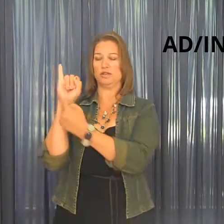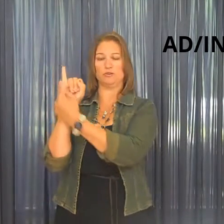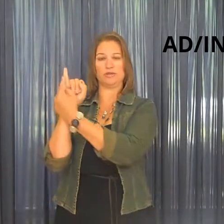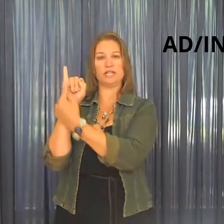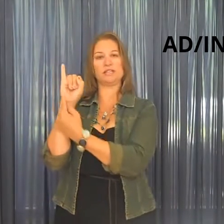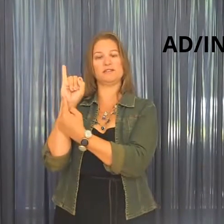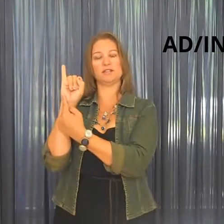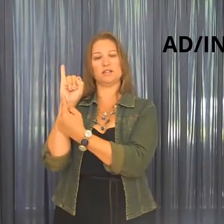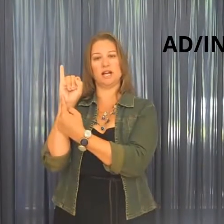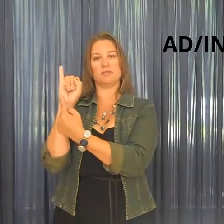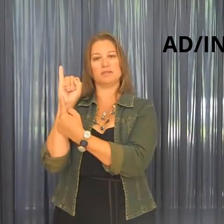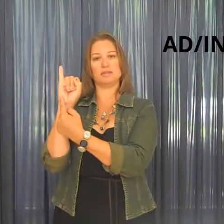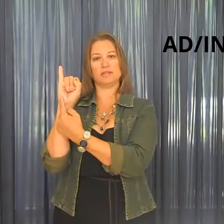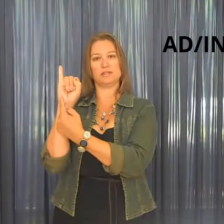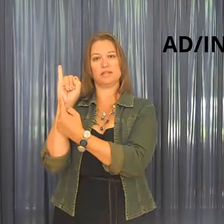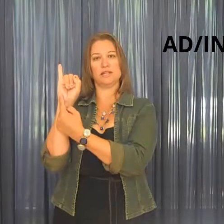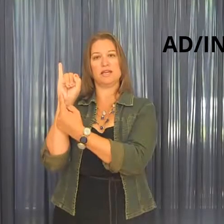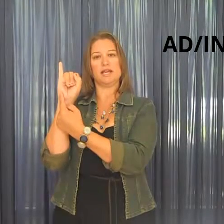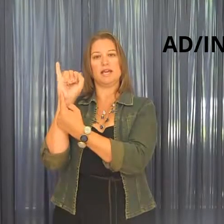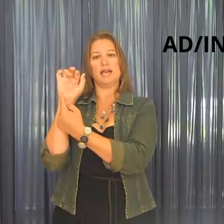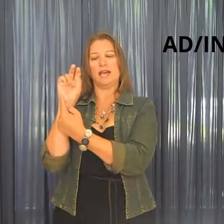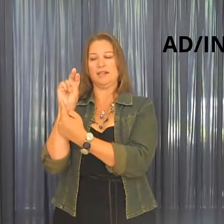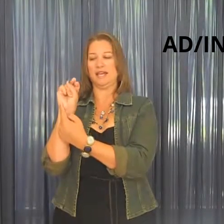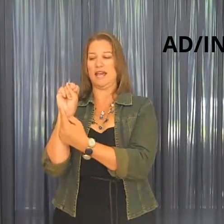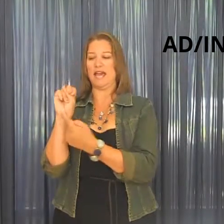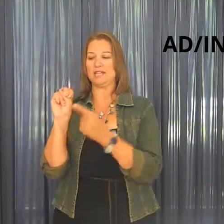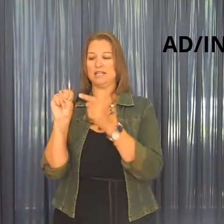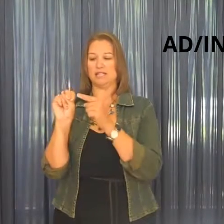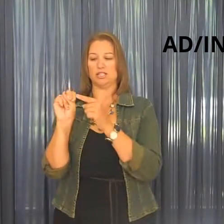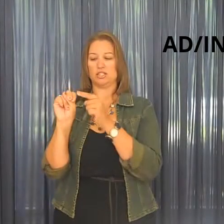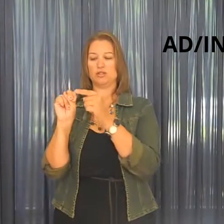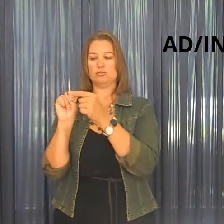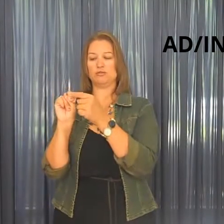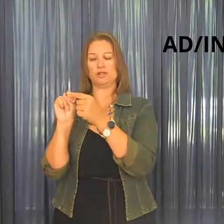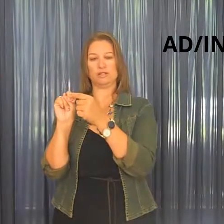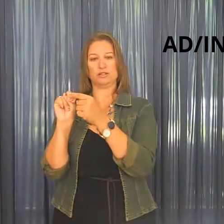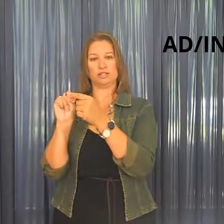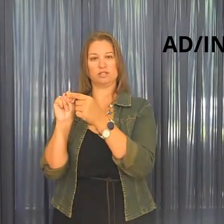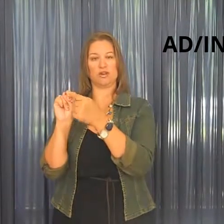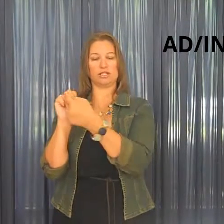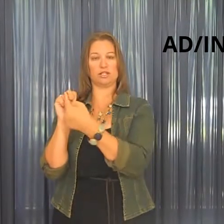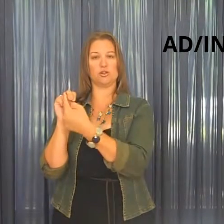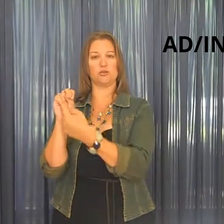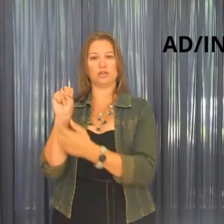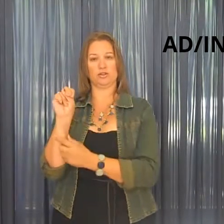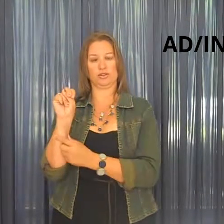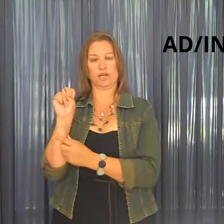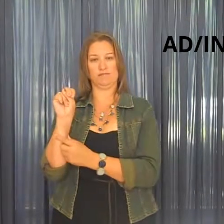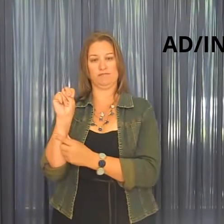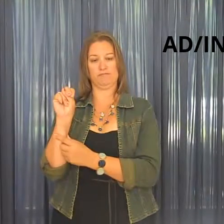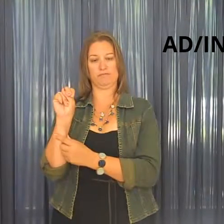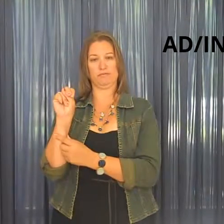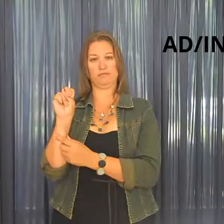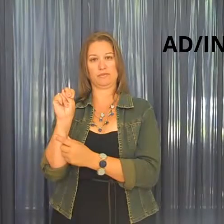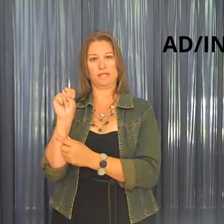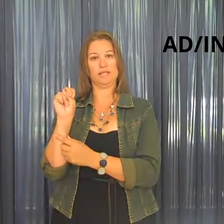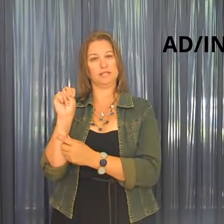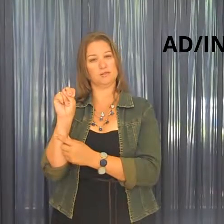So you have your pinky finger up, and then N is two fingers crossing over your thumb.